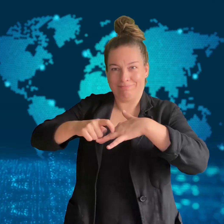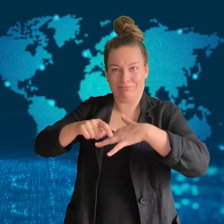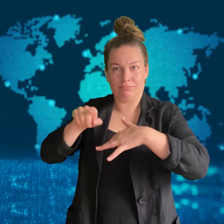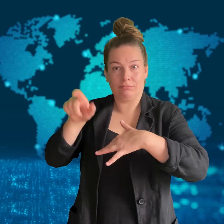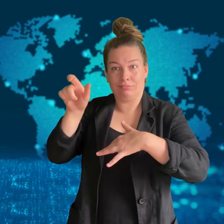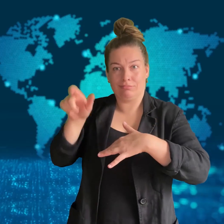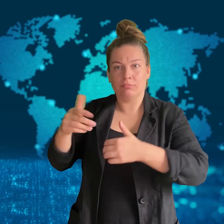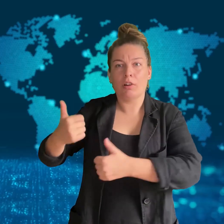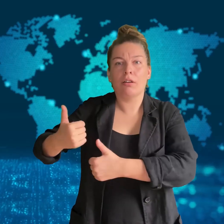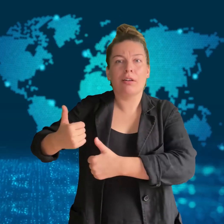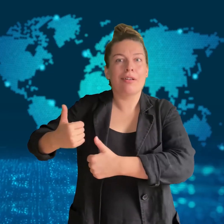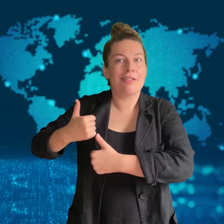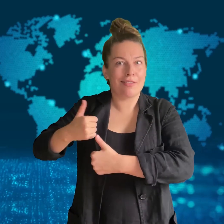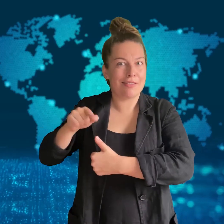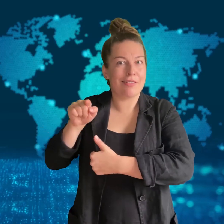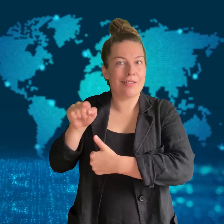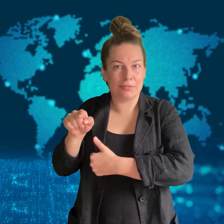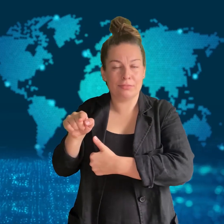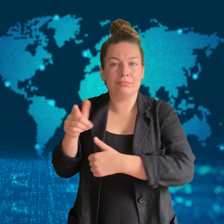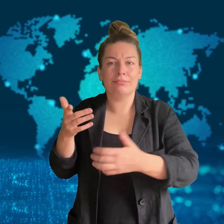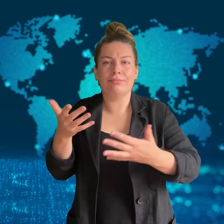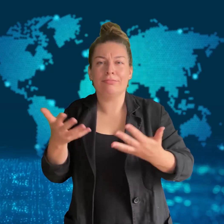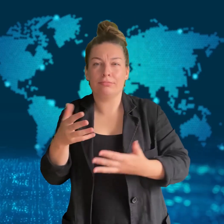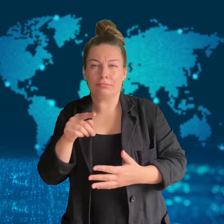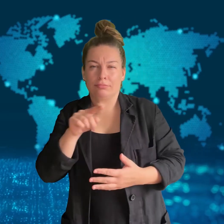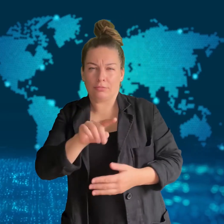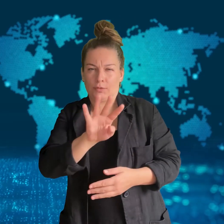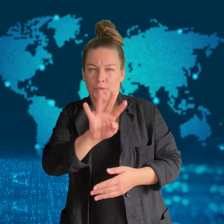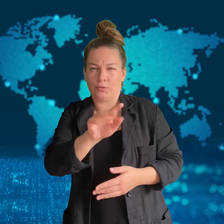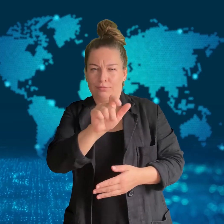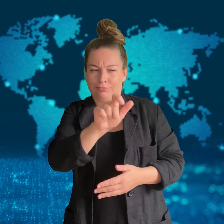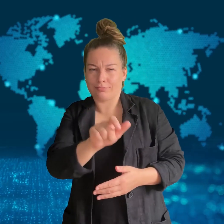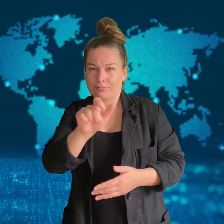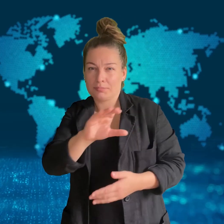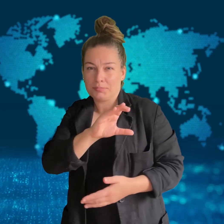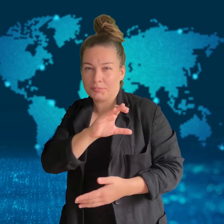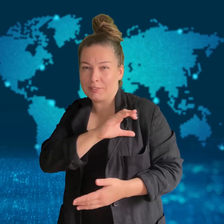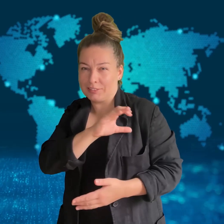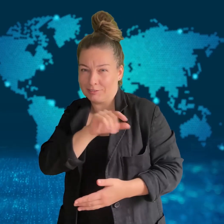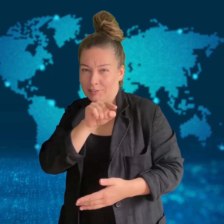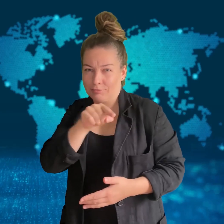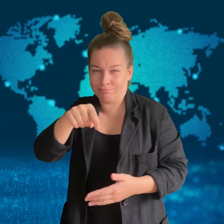investigate the allegations.